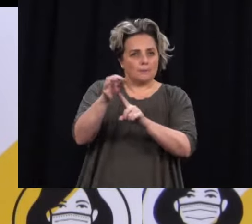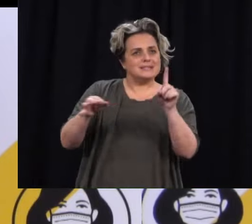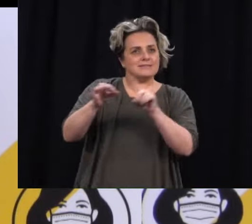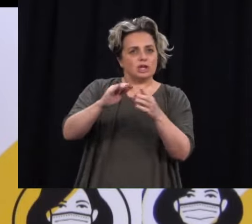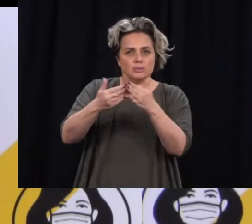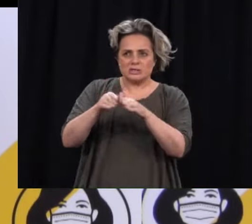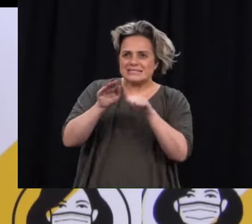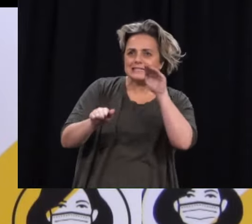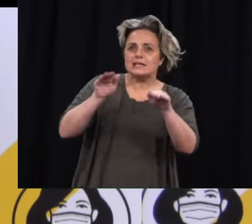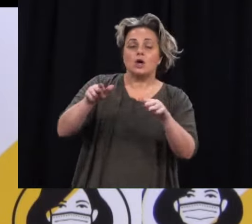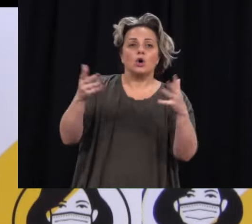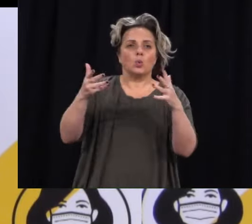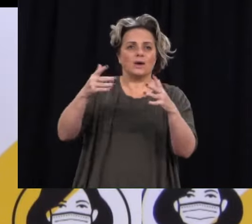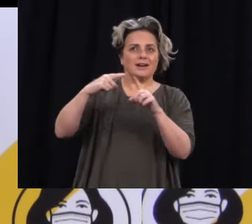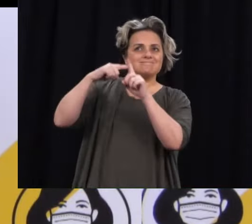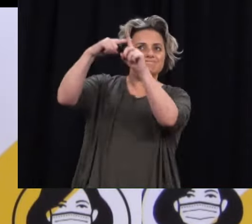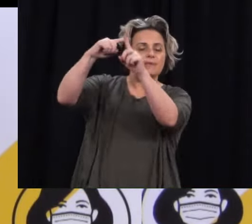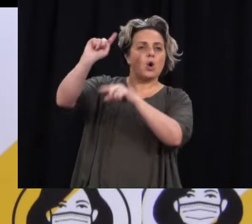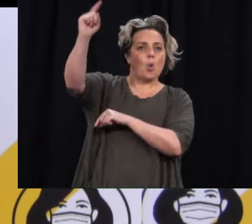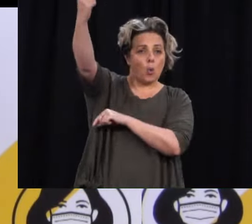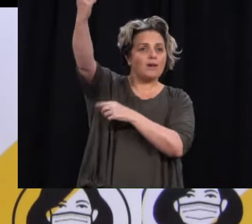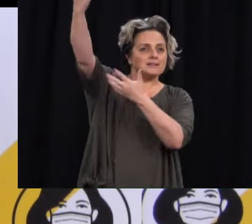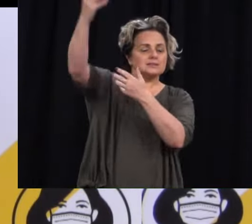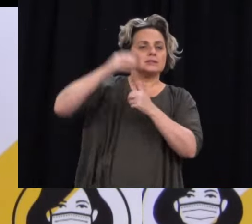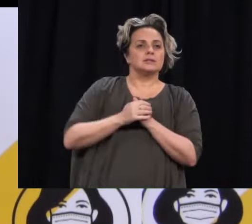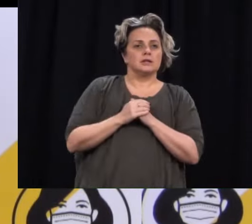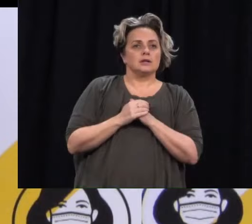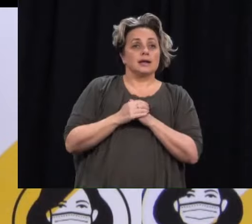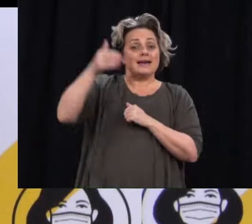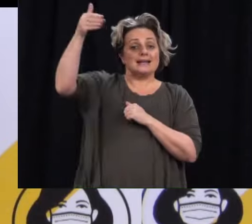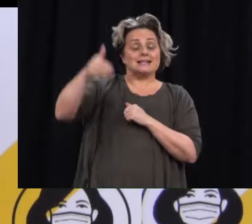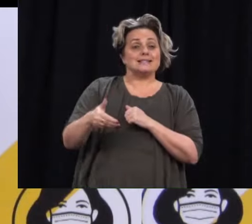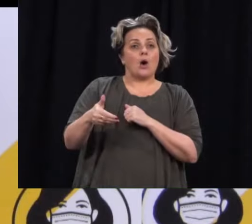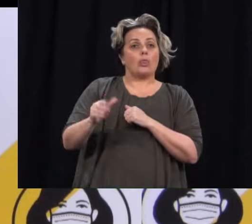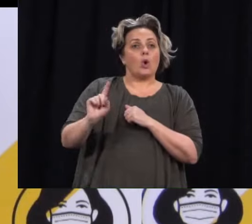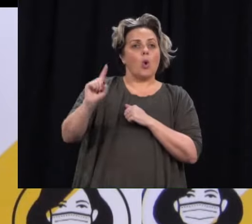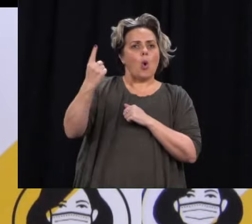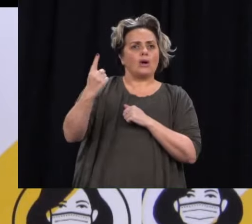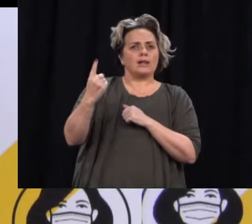increasing efforts to reach into both the Maori community